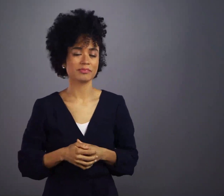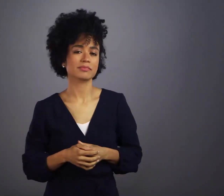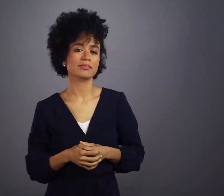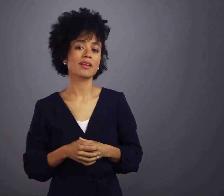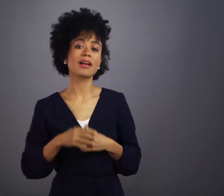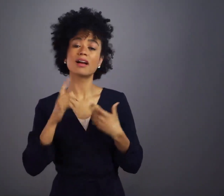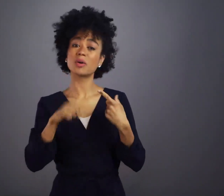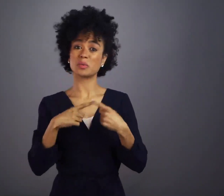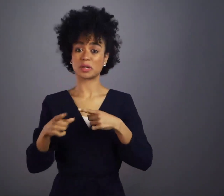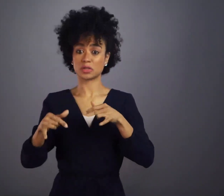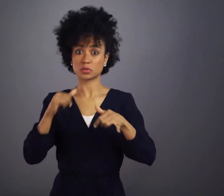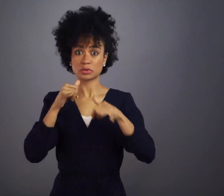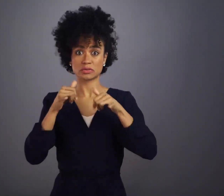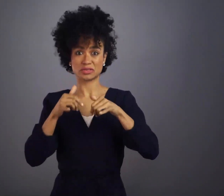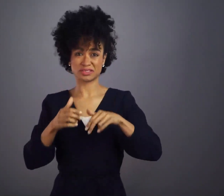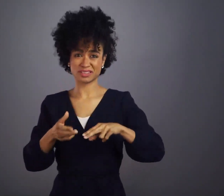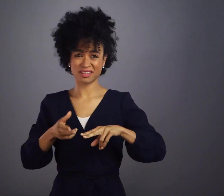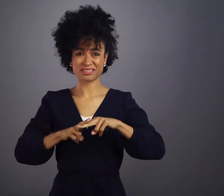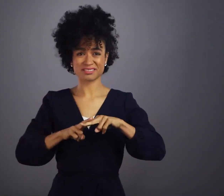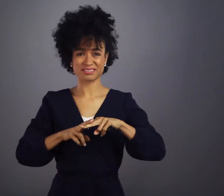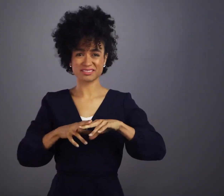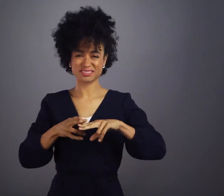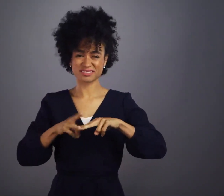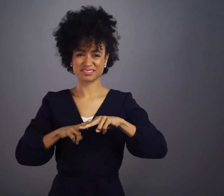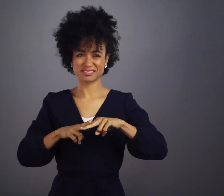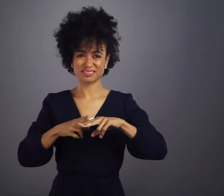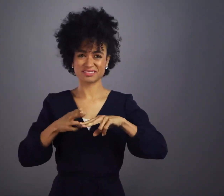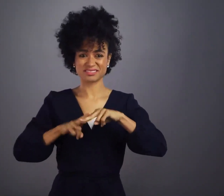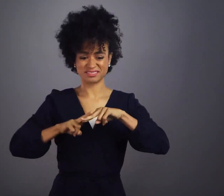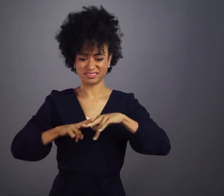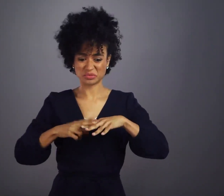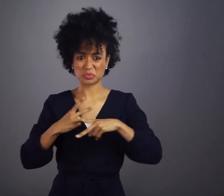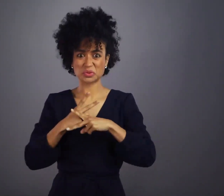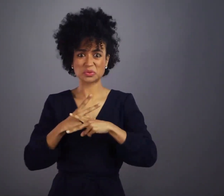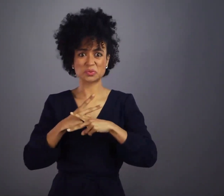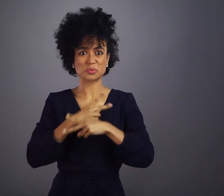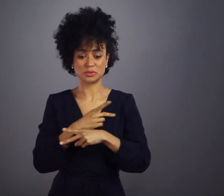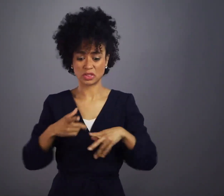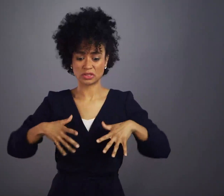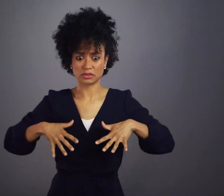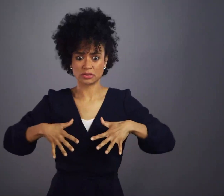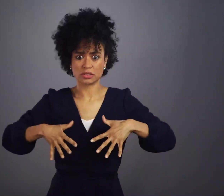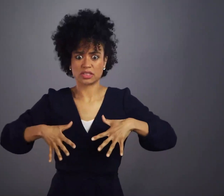As matters grow worse, he begins to use a combination of high-powered sedative and liquor